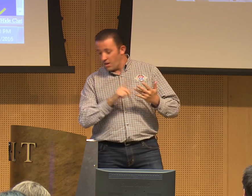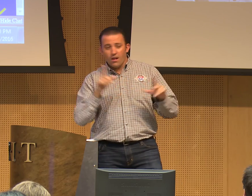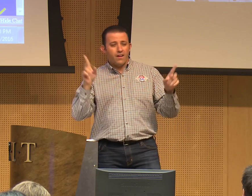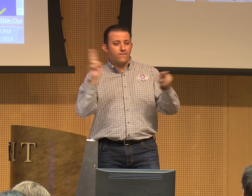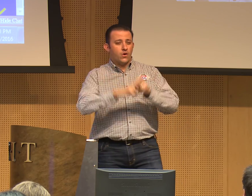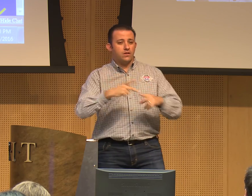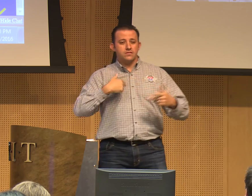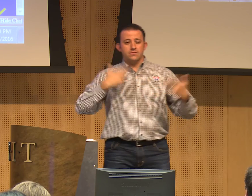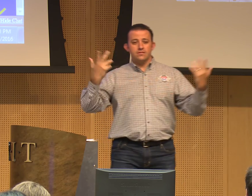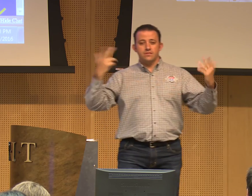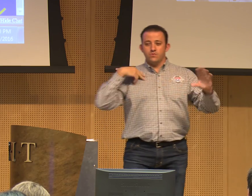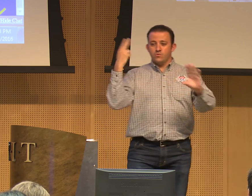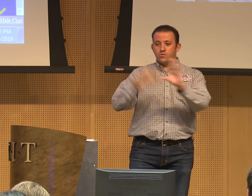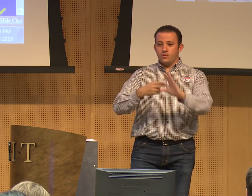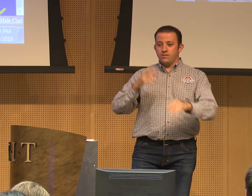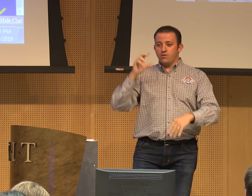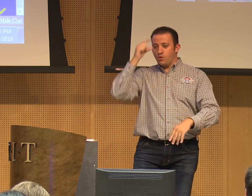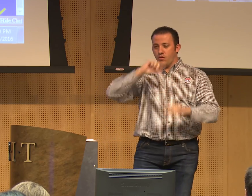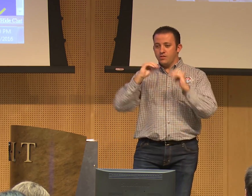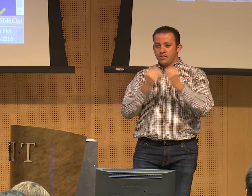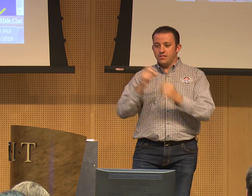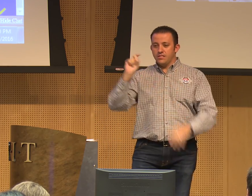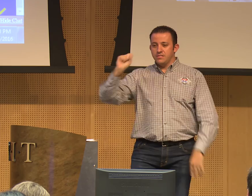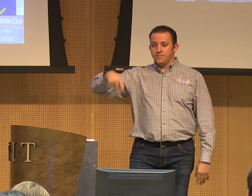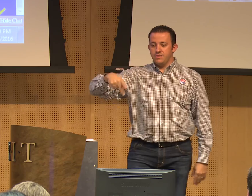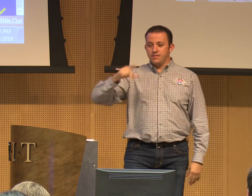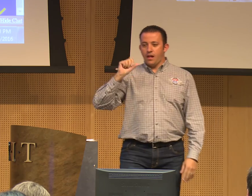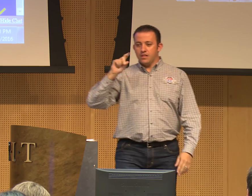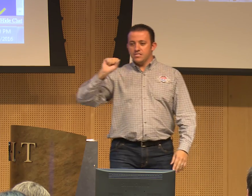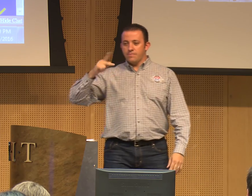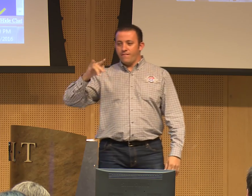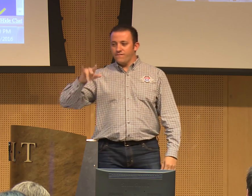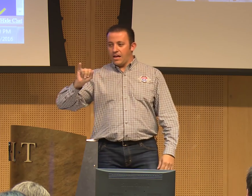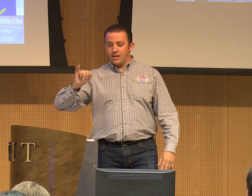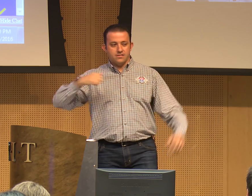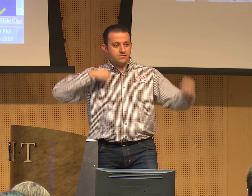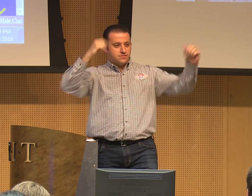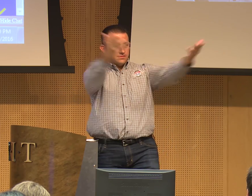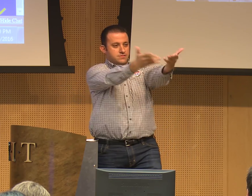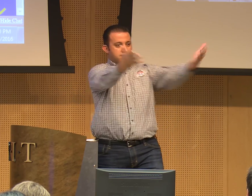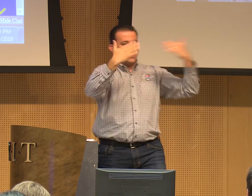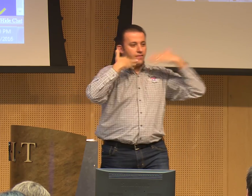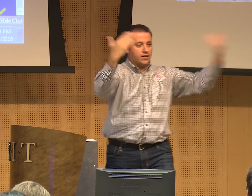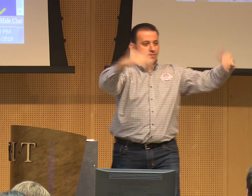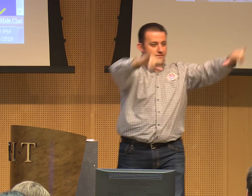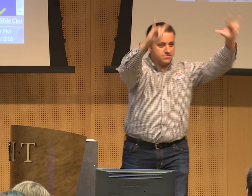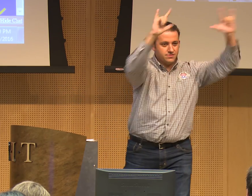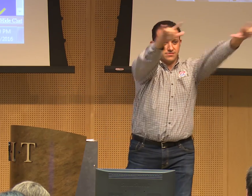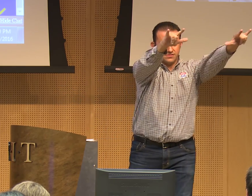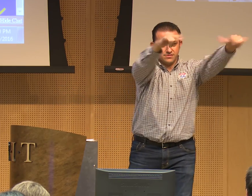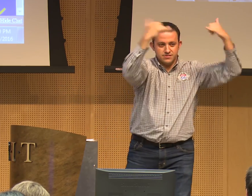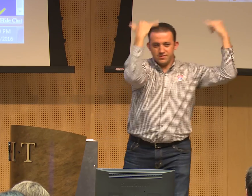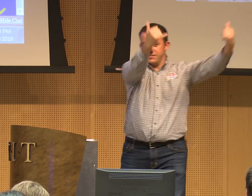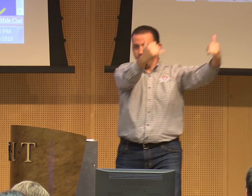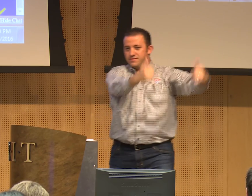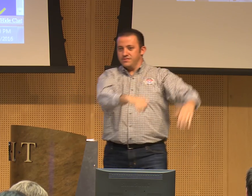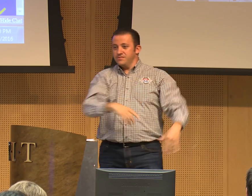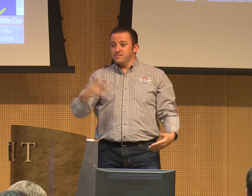and then I thought about getting involved with a Greek organization. I got involved with Delta Sigma Phi. Thank you, brothers, for being in the audience tonight.